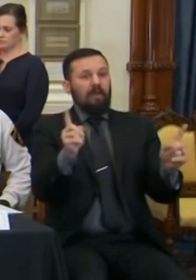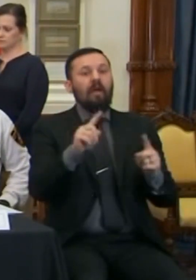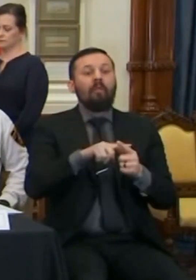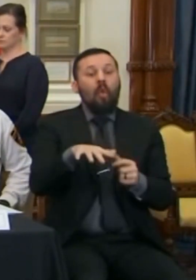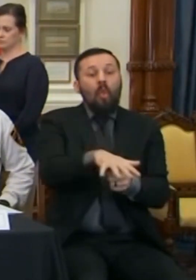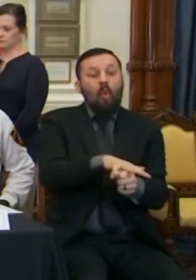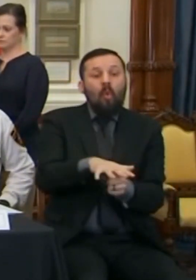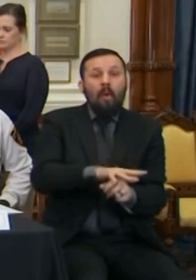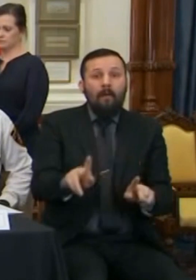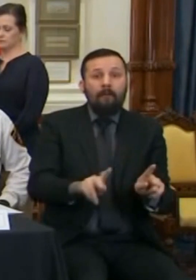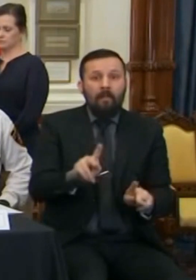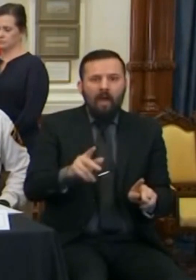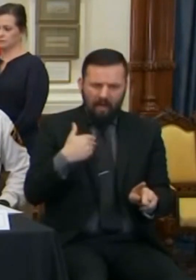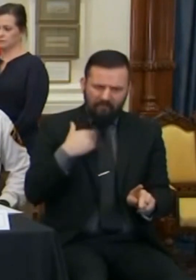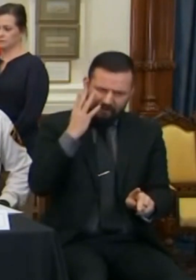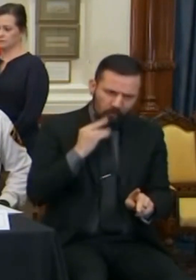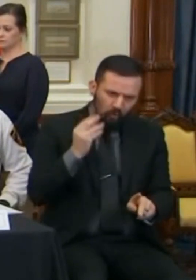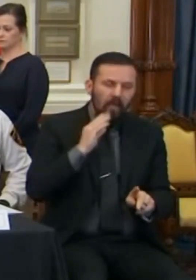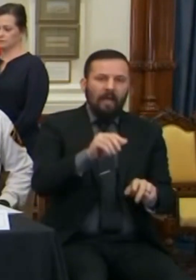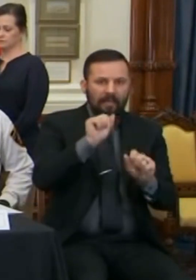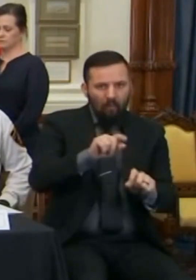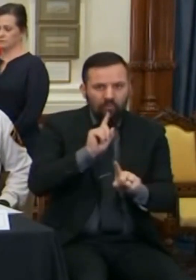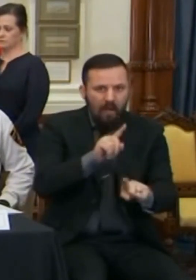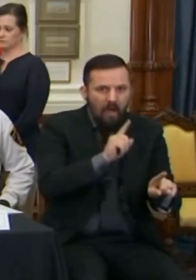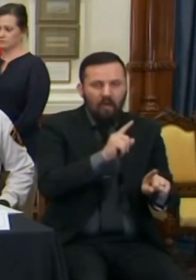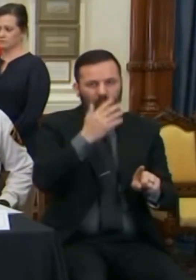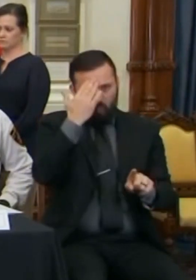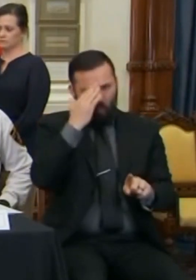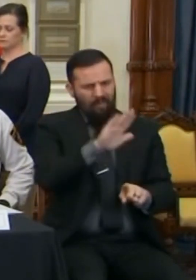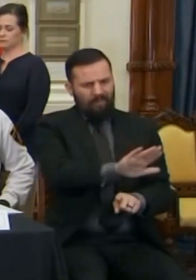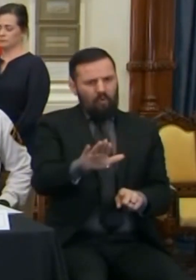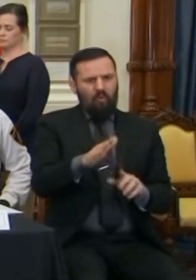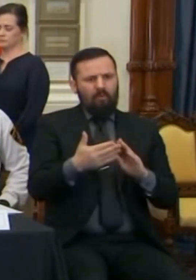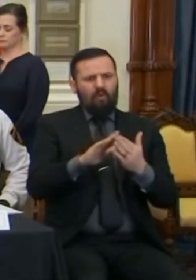are able to respond knowing their communities better than anybody else and